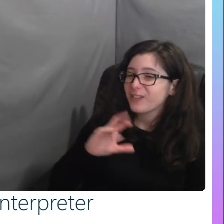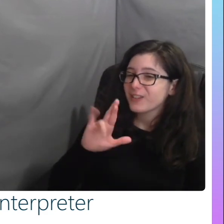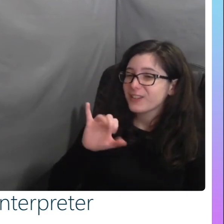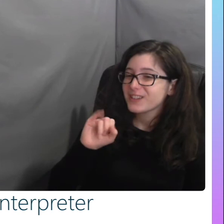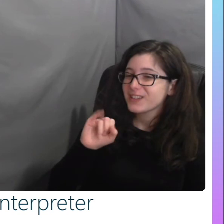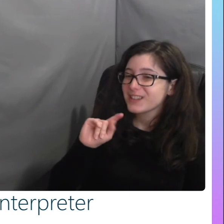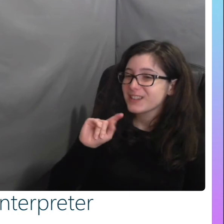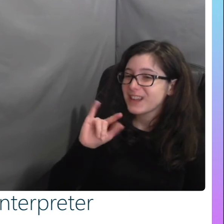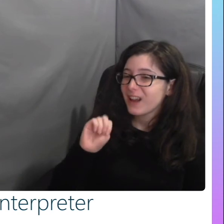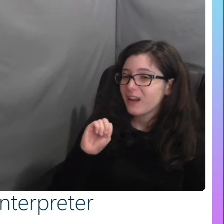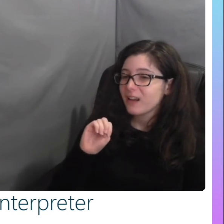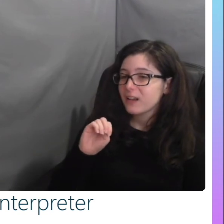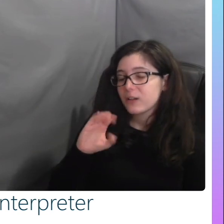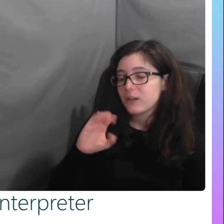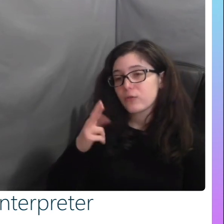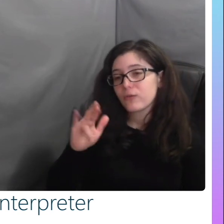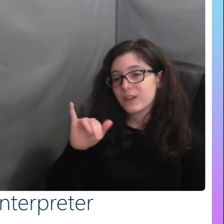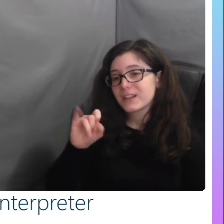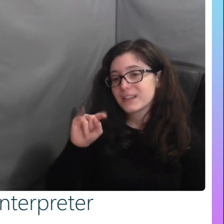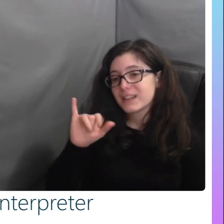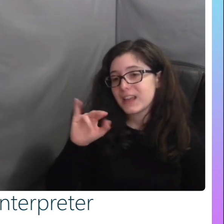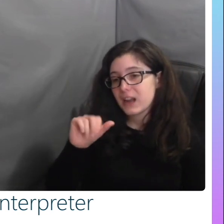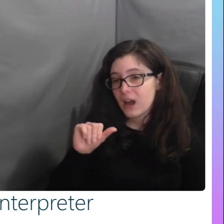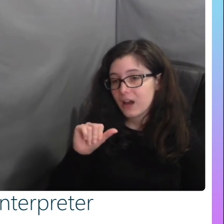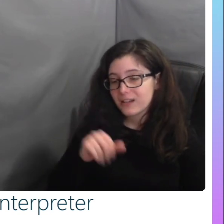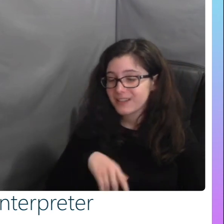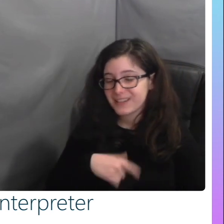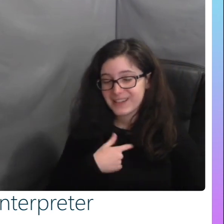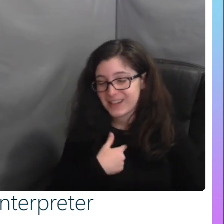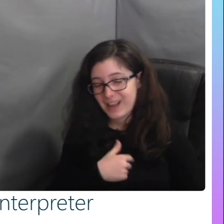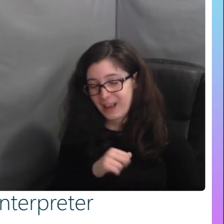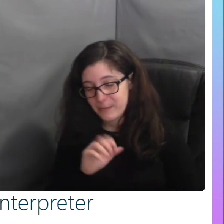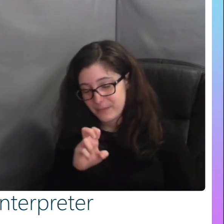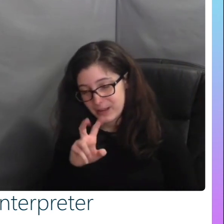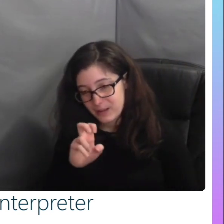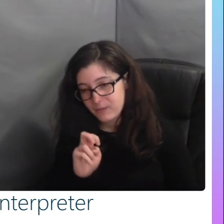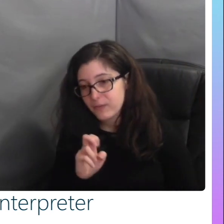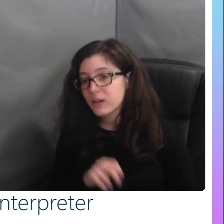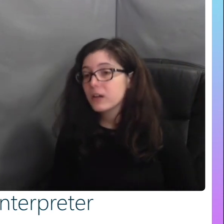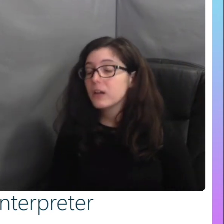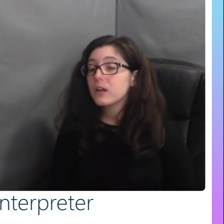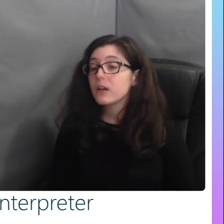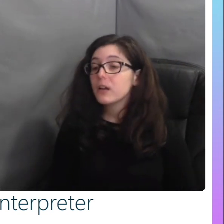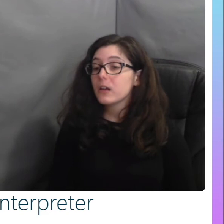but I think you did great. So I am going to, because of so many questions,